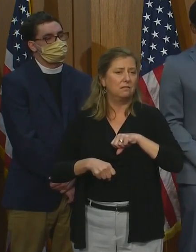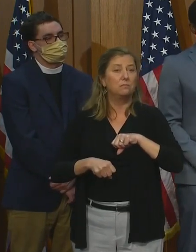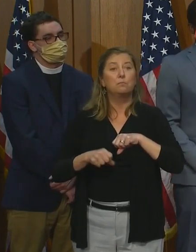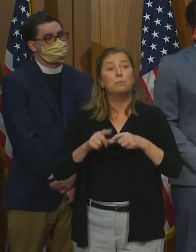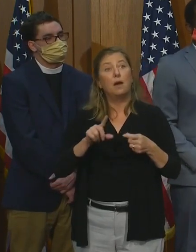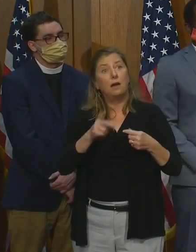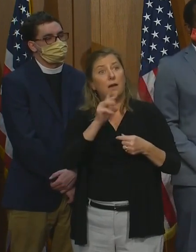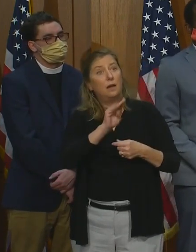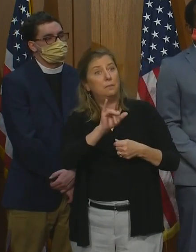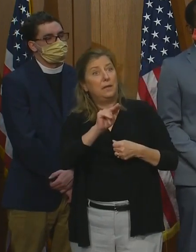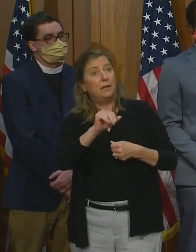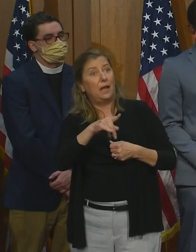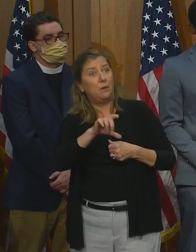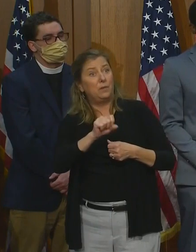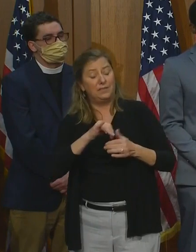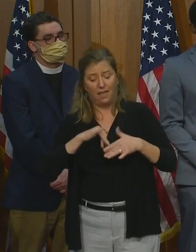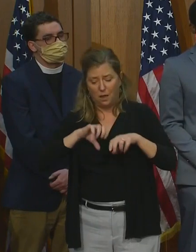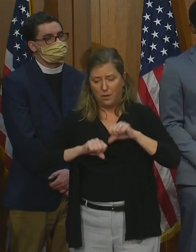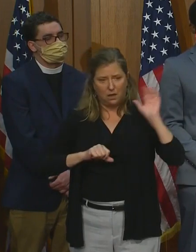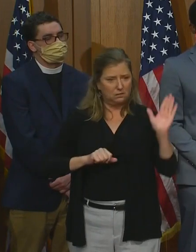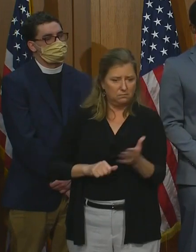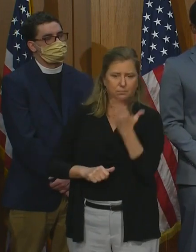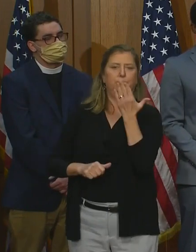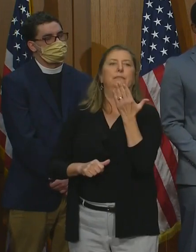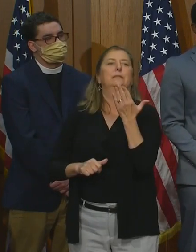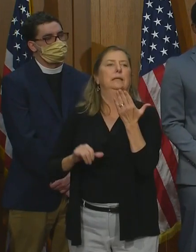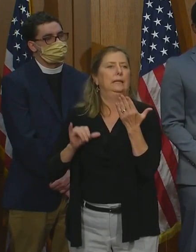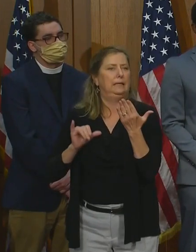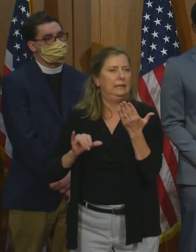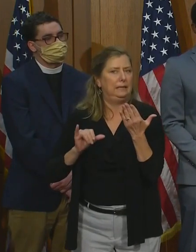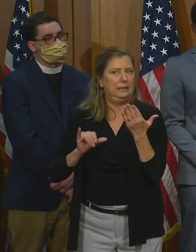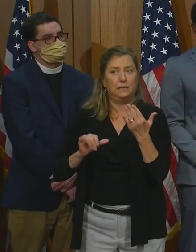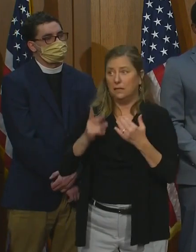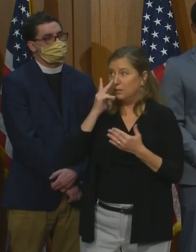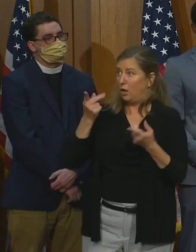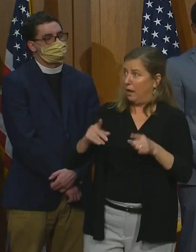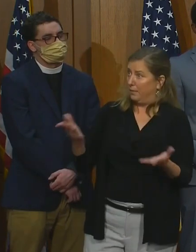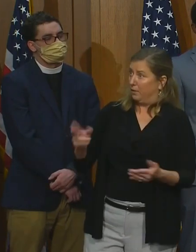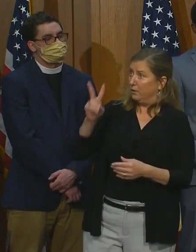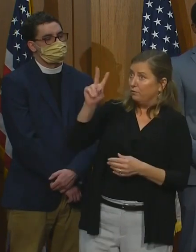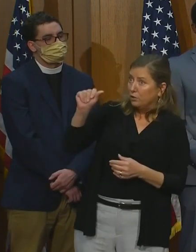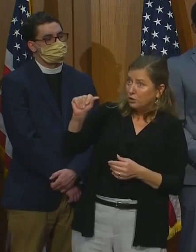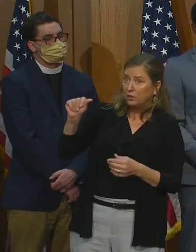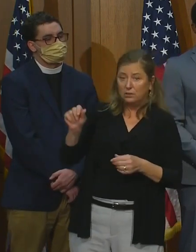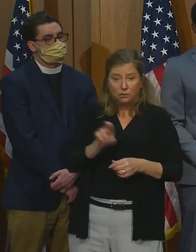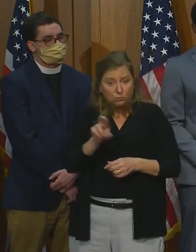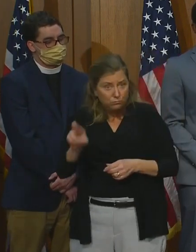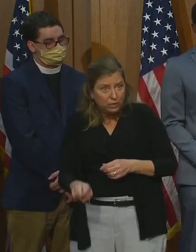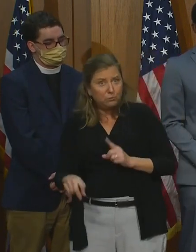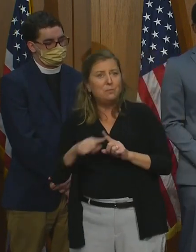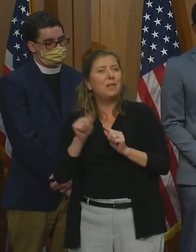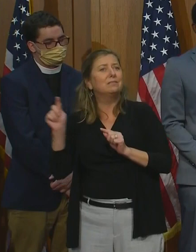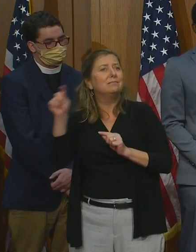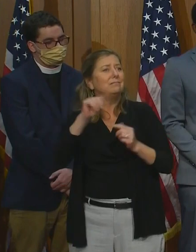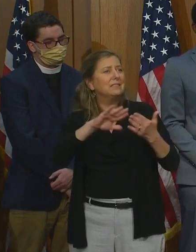BROUGHT INTO. SEEN IT THE